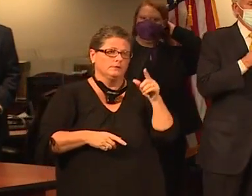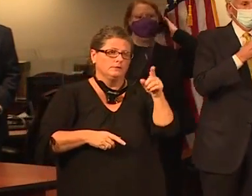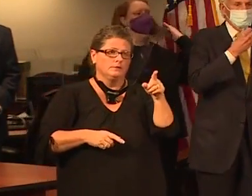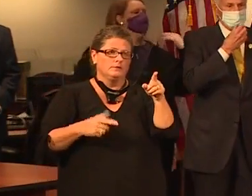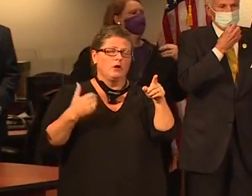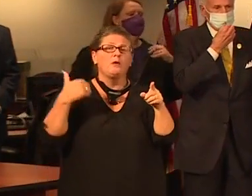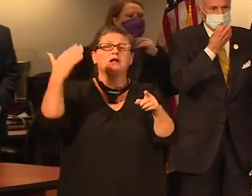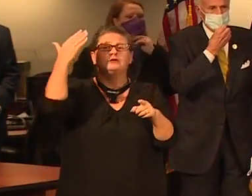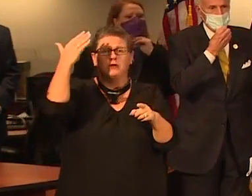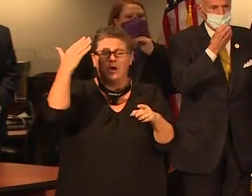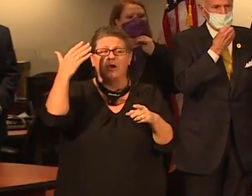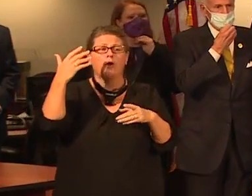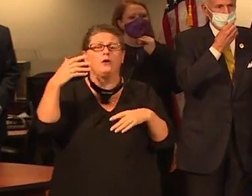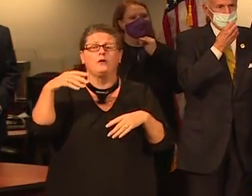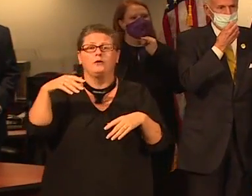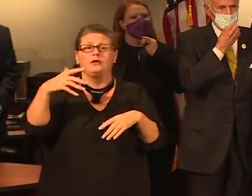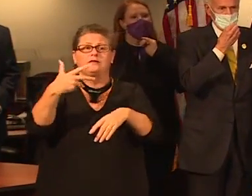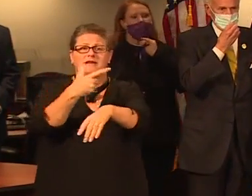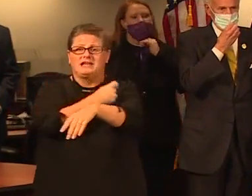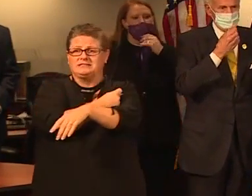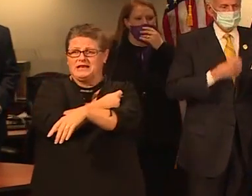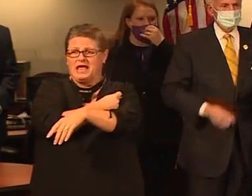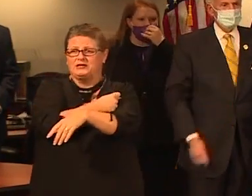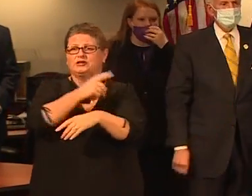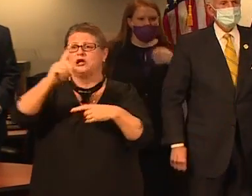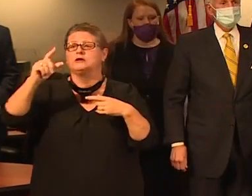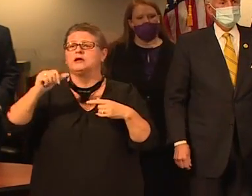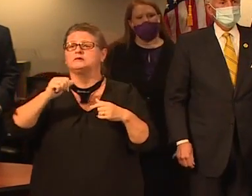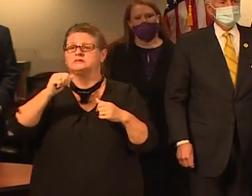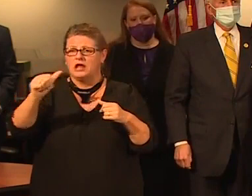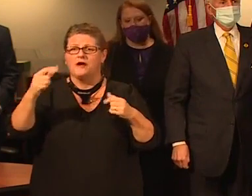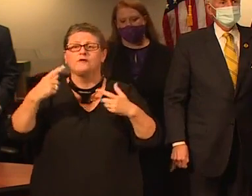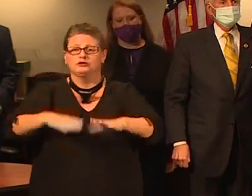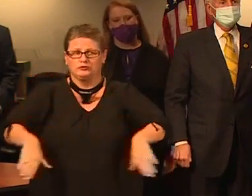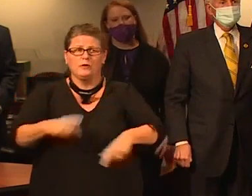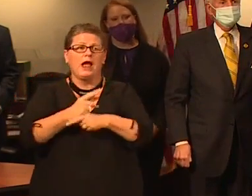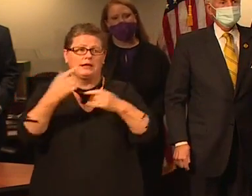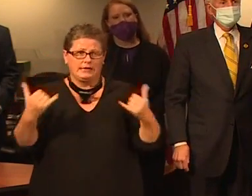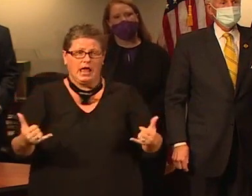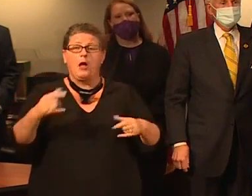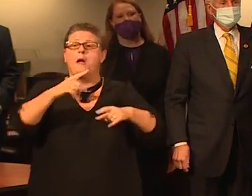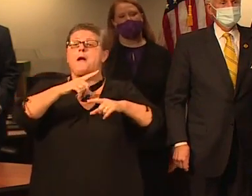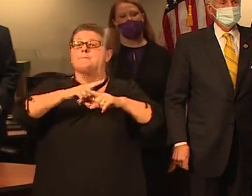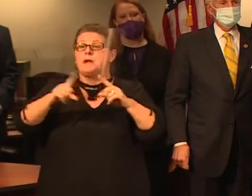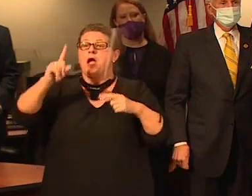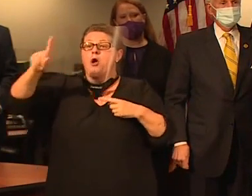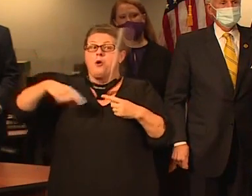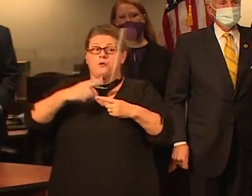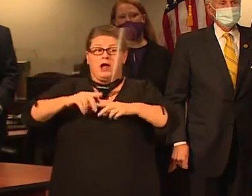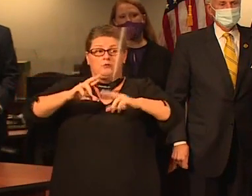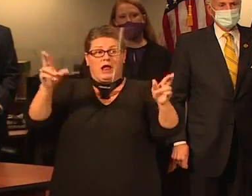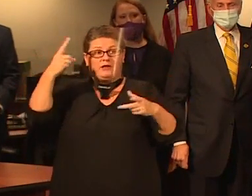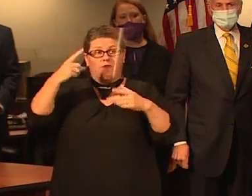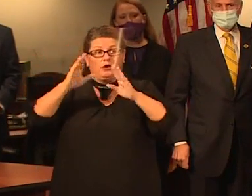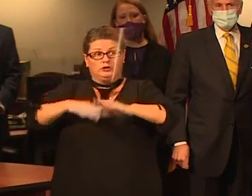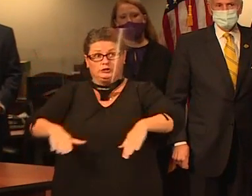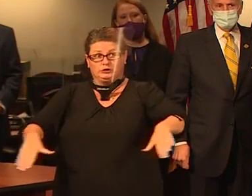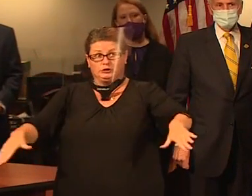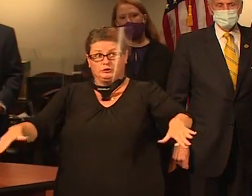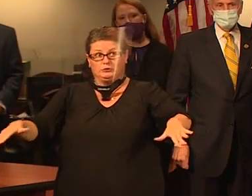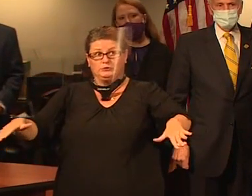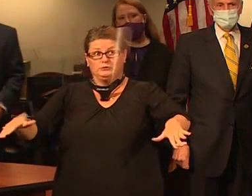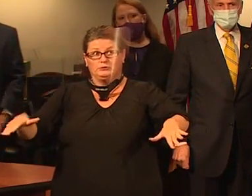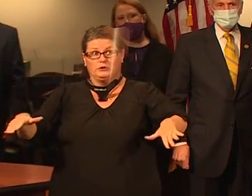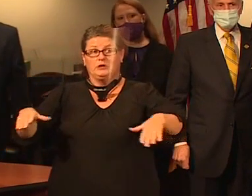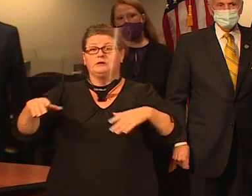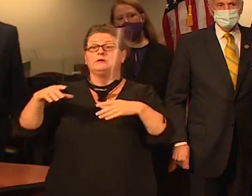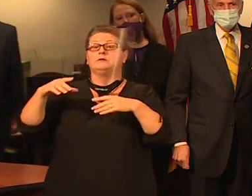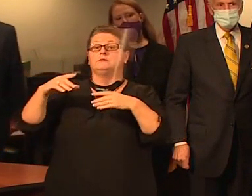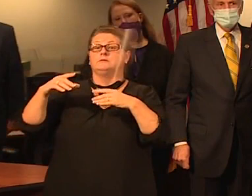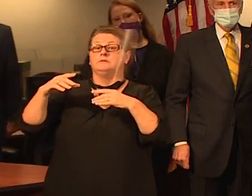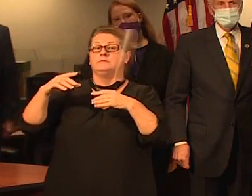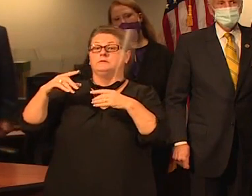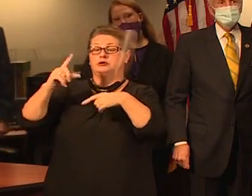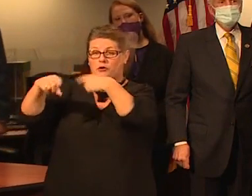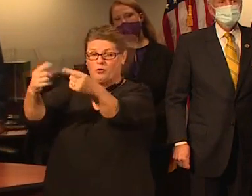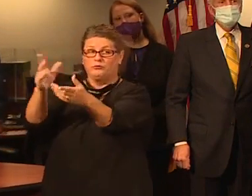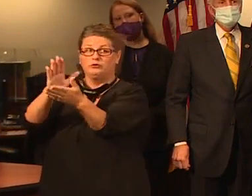NO I THAT YOU MENTIONED IT IS NOT BEING OFFERED NOW ONCE IT BECOMES AVAILABLE TO KIDS, BUT I AM WONDERING, YOU KNOW, WHEN IT DOES COME TO CHILDREN, WE KNOW THERE